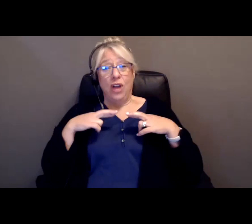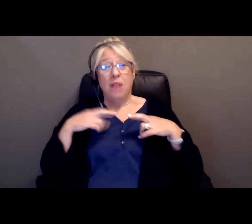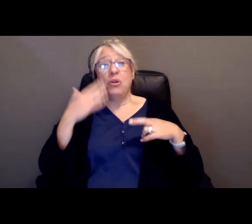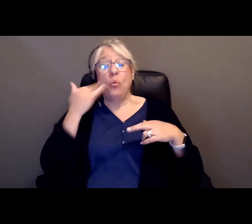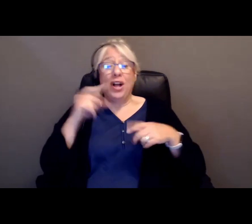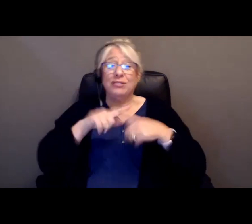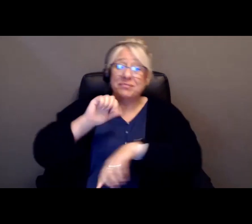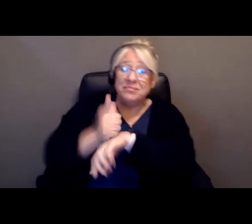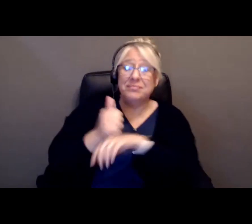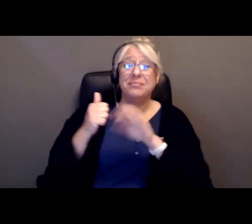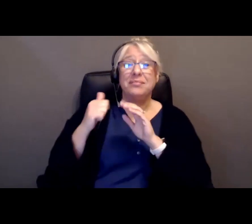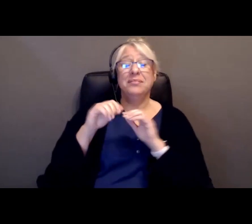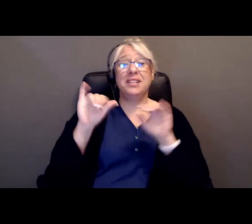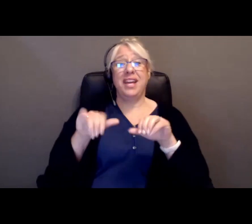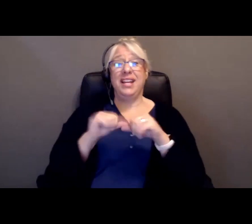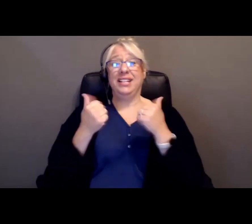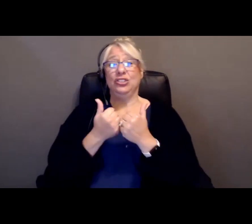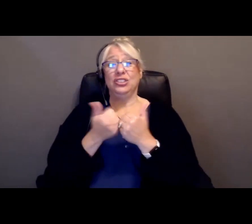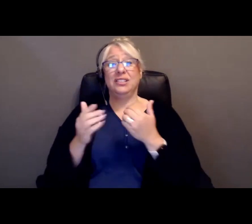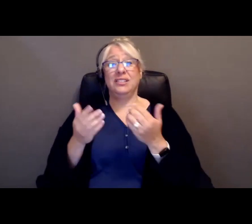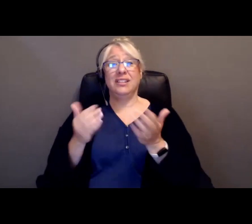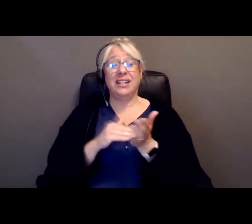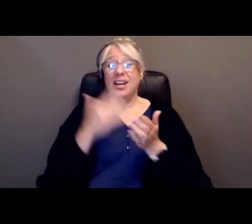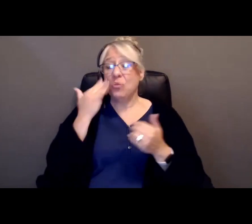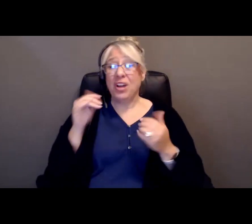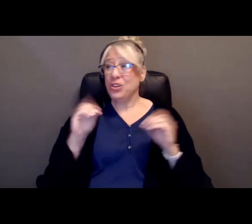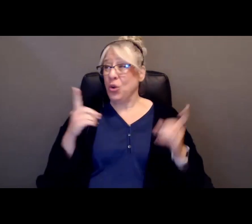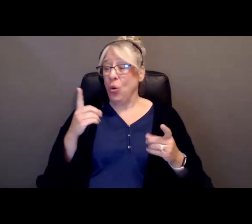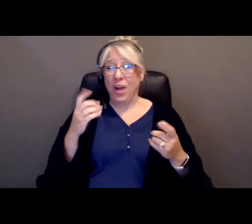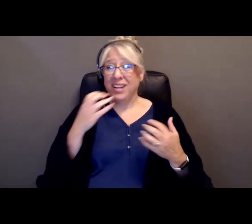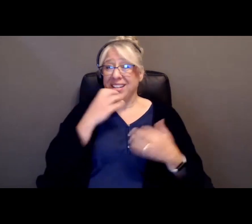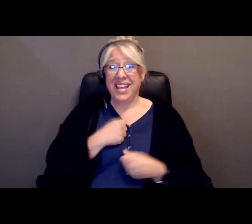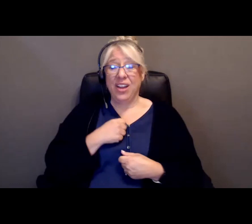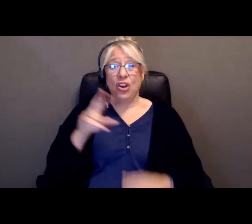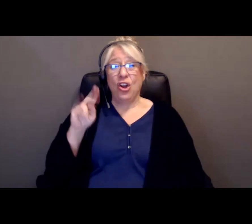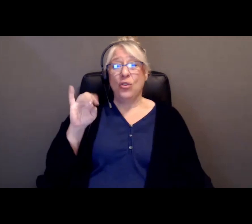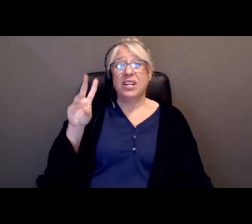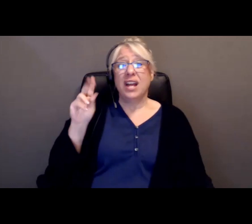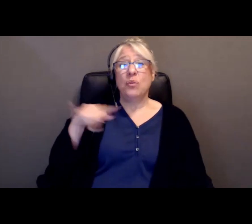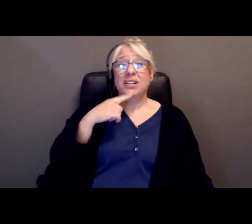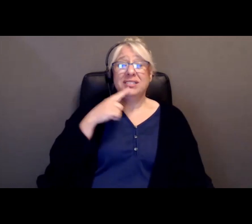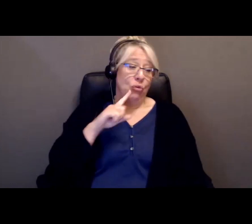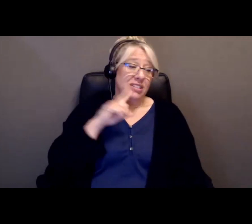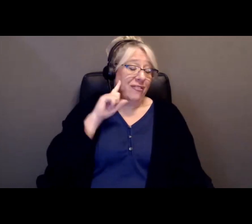feet because nobody really cared. United Way said that deafness was not a disability in the